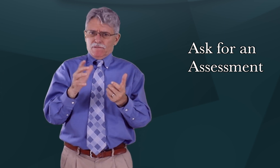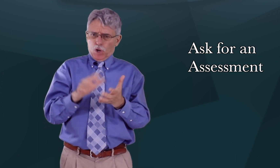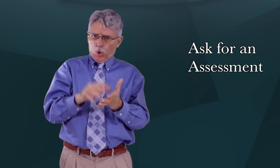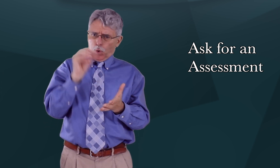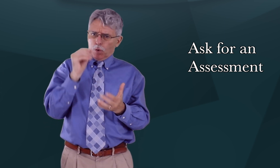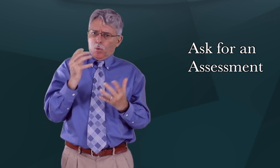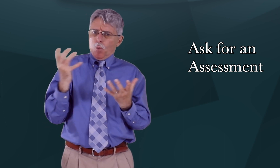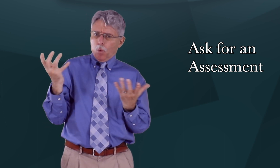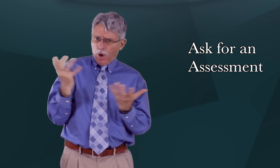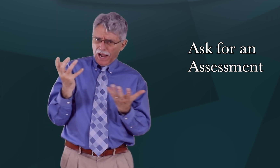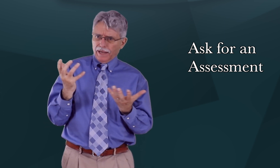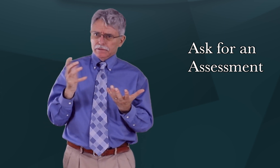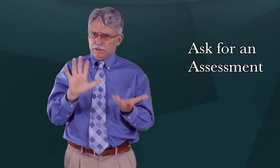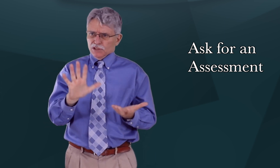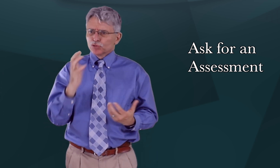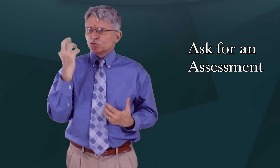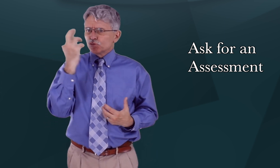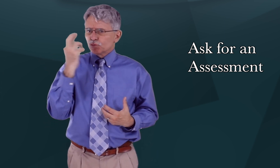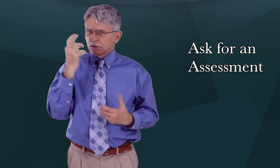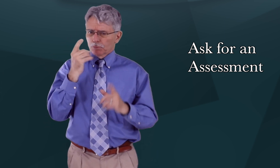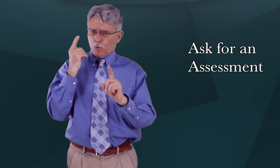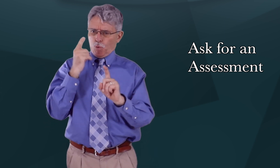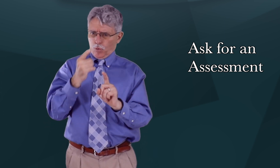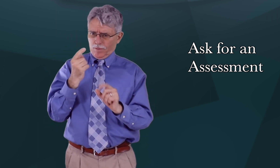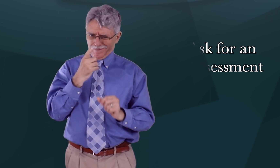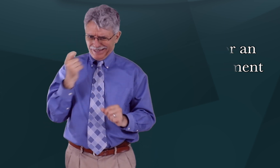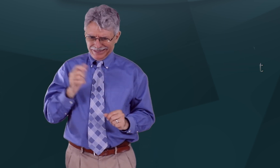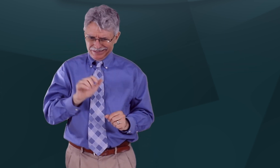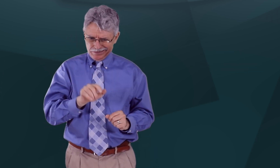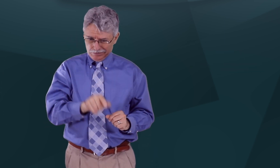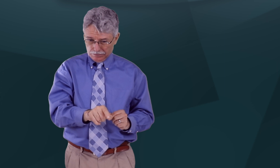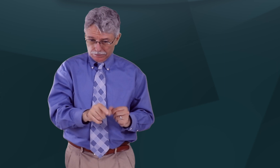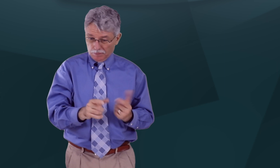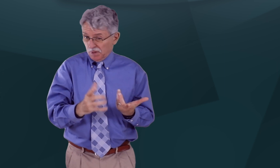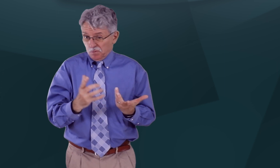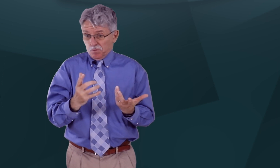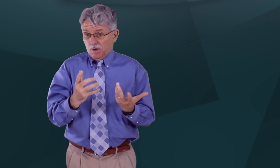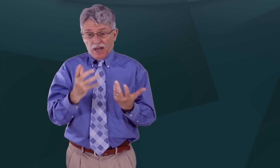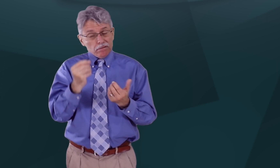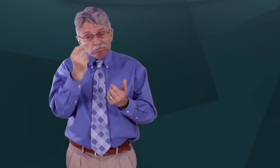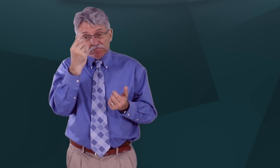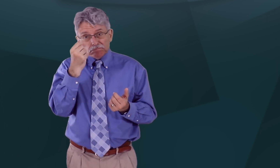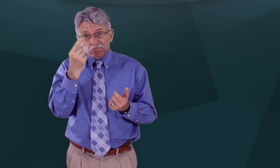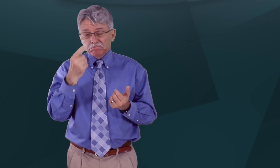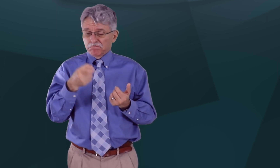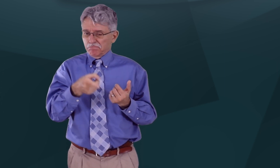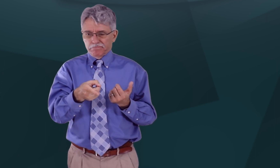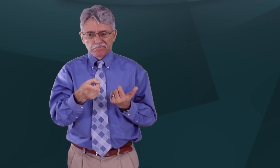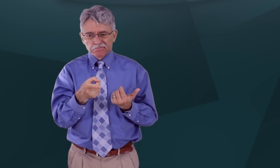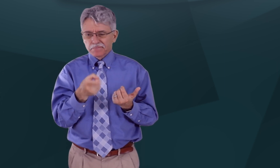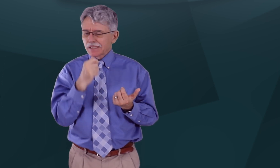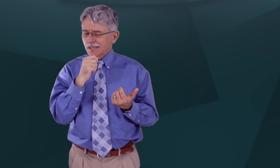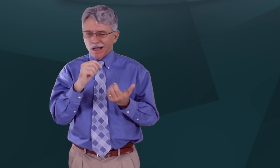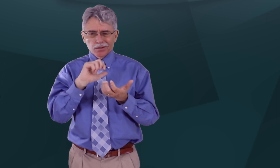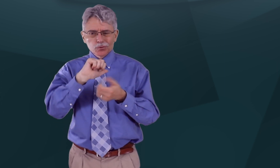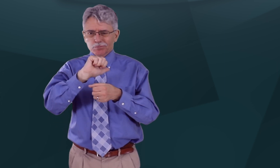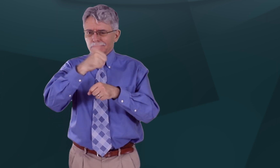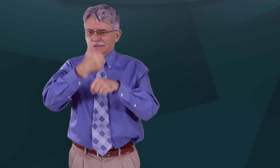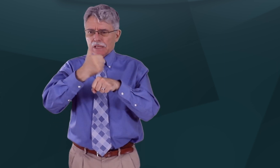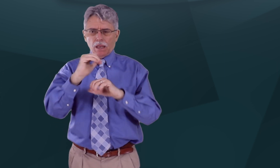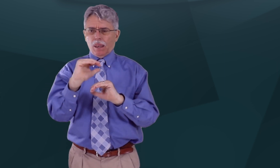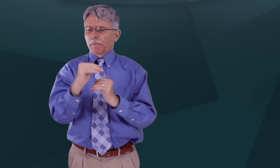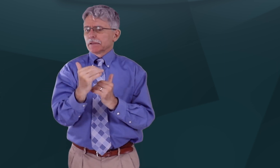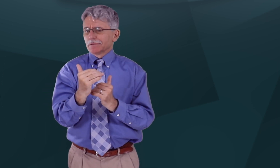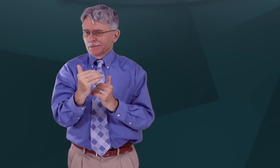Learn what is a reasonable goal for your child -- understand, that doesn't mean to set a limit.